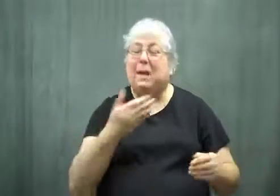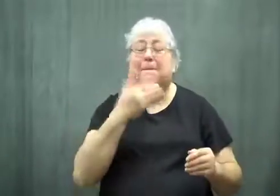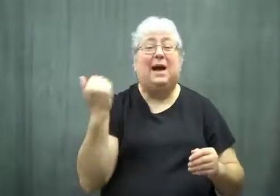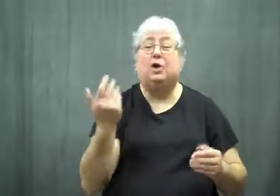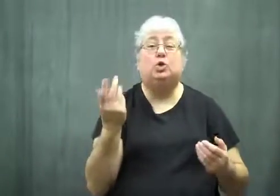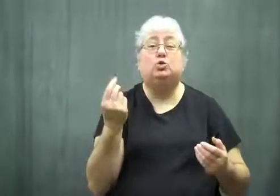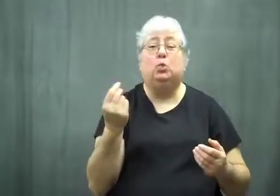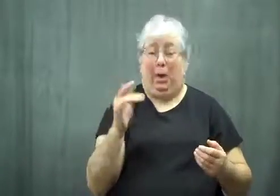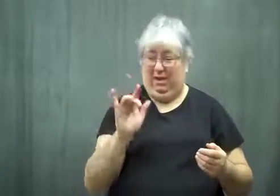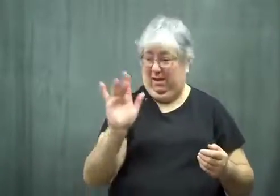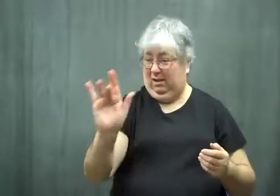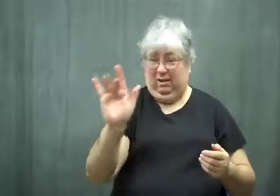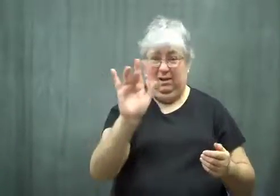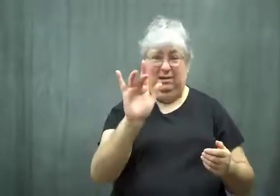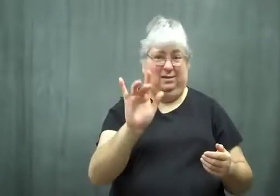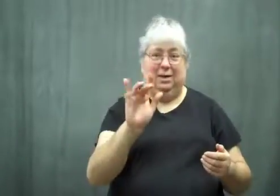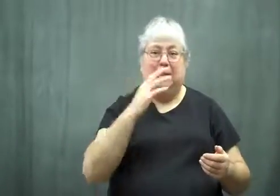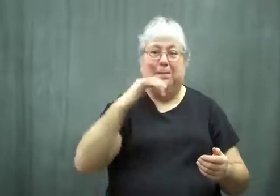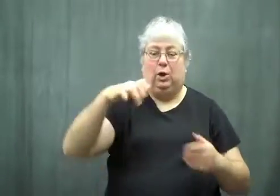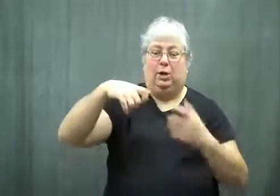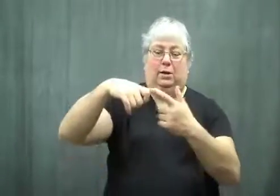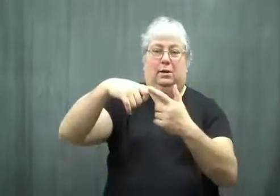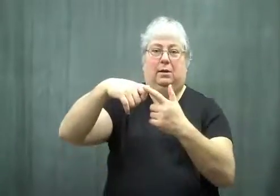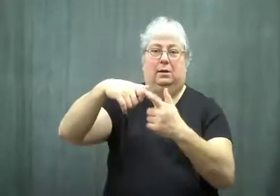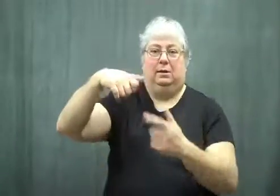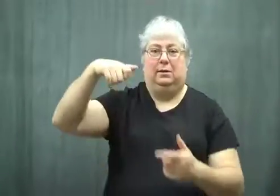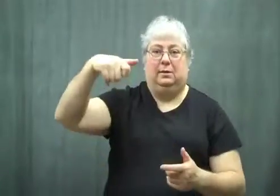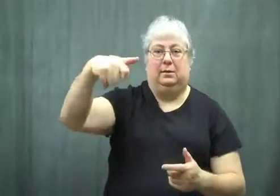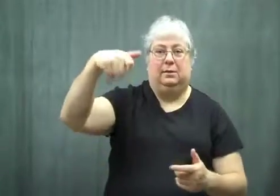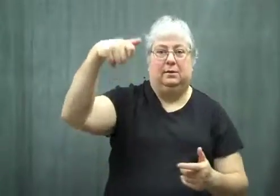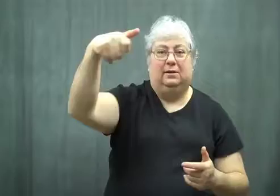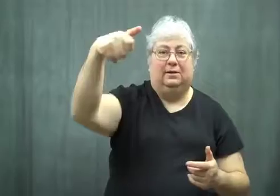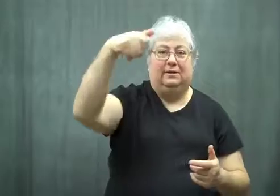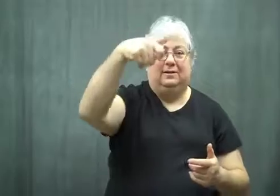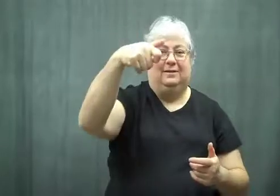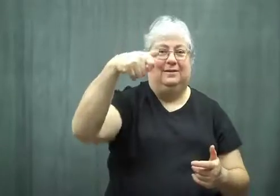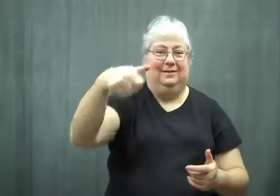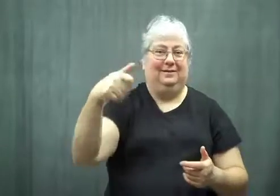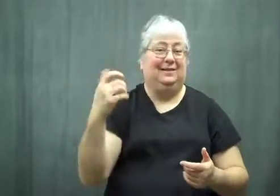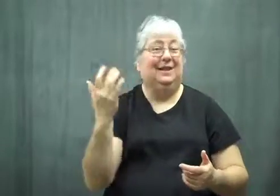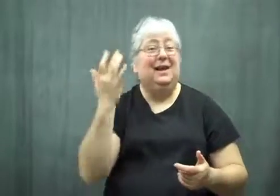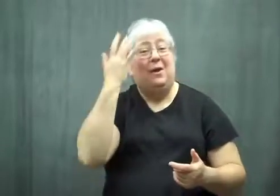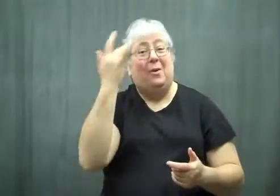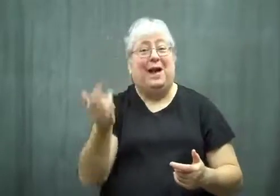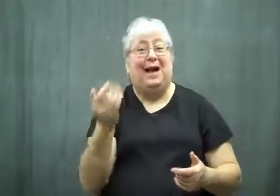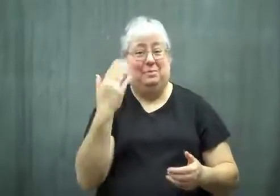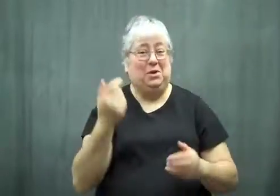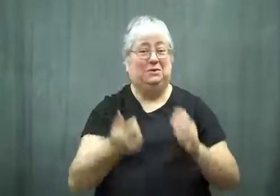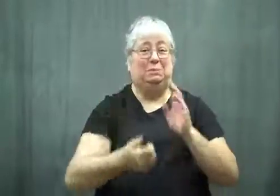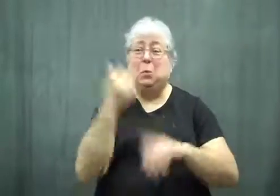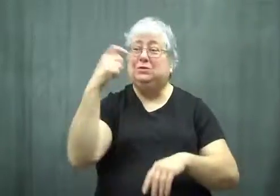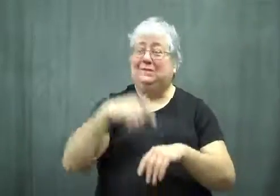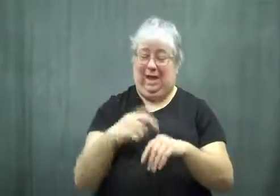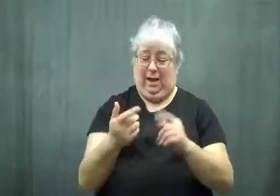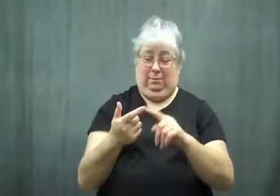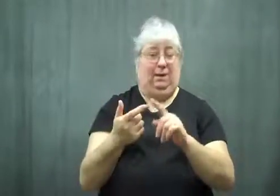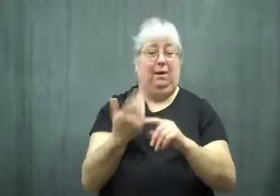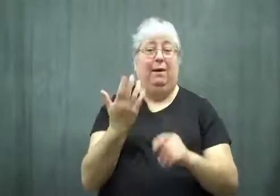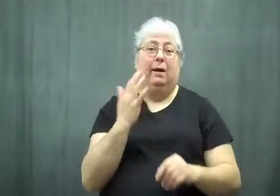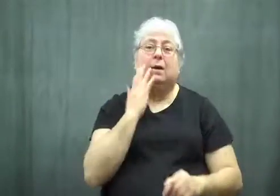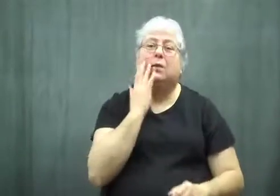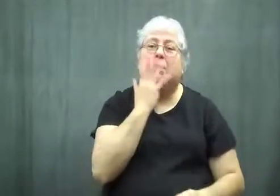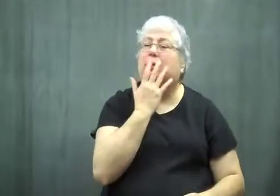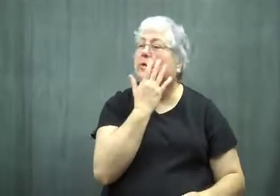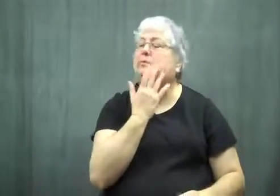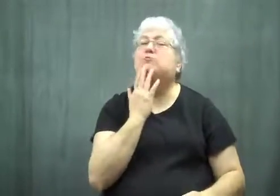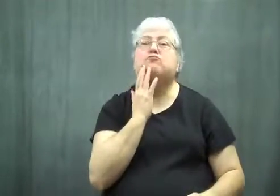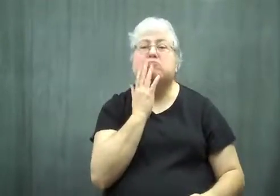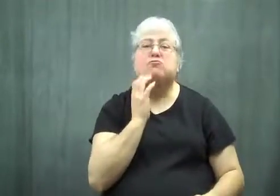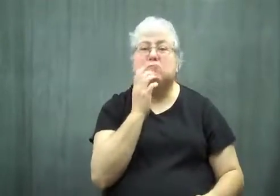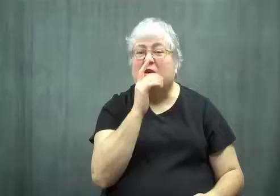They recommended using your knuckles instead of your fingertips.